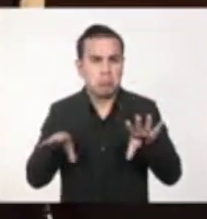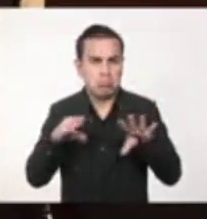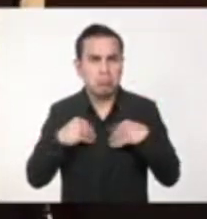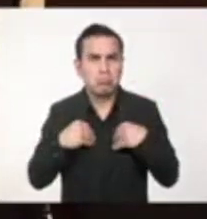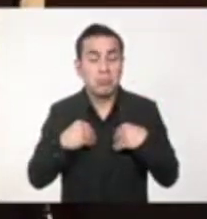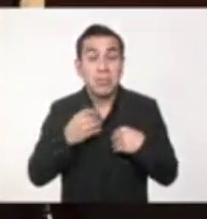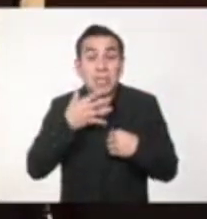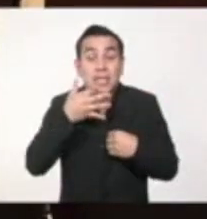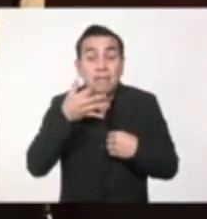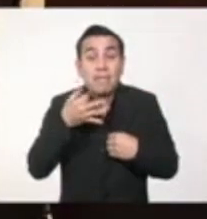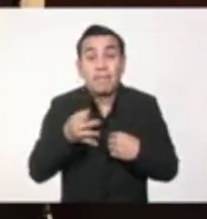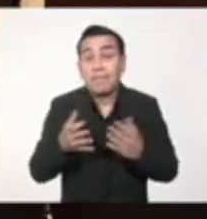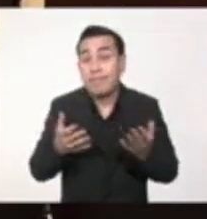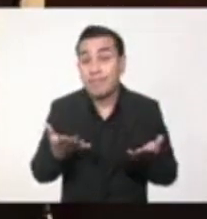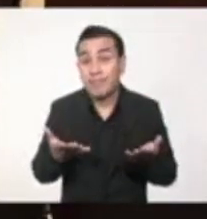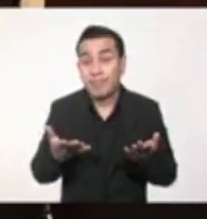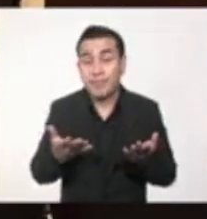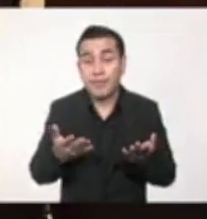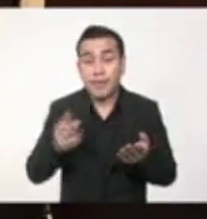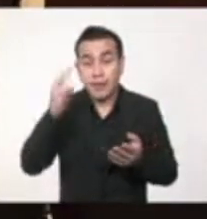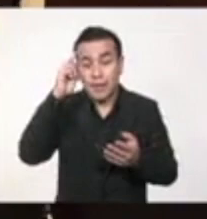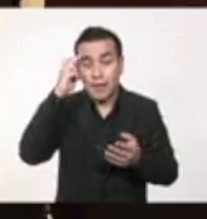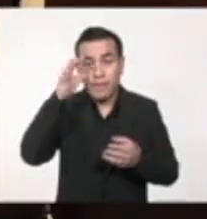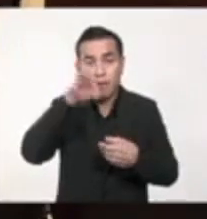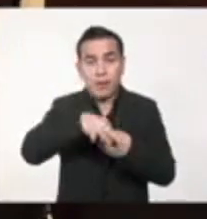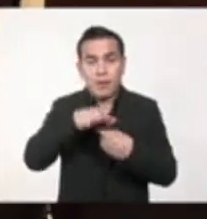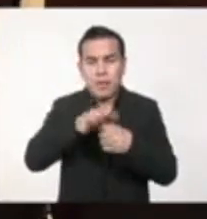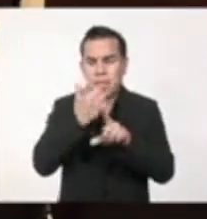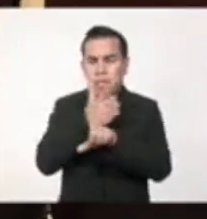dijeron que el resultado de una elección libre democrática, y